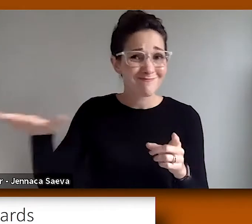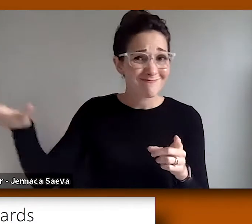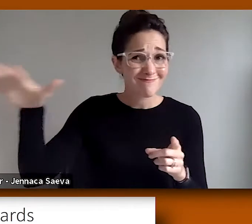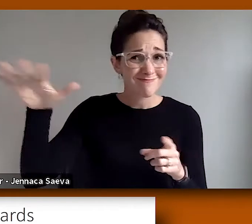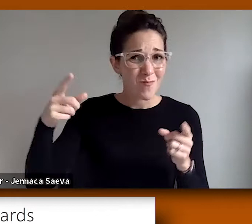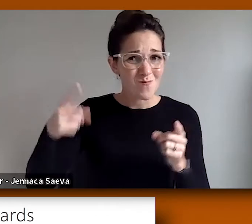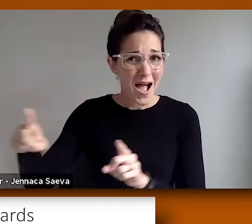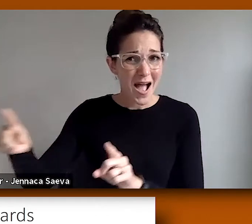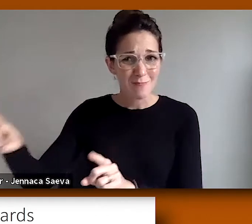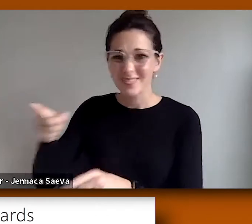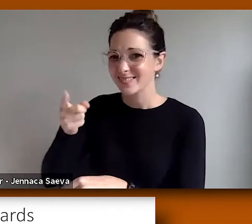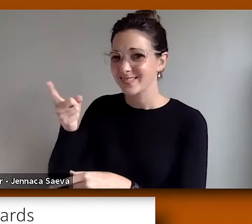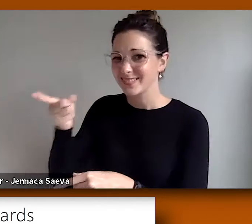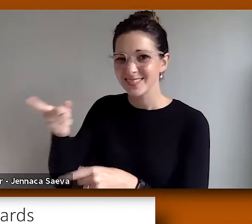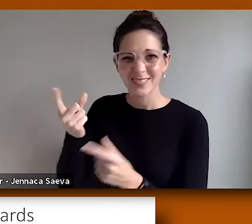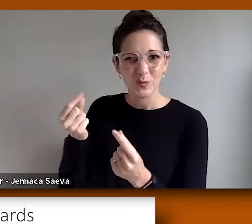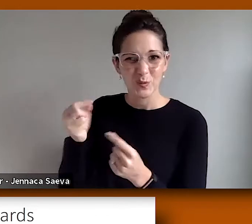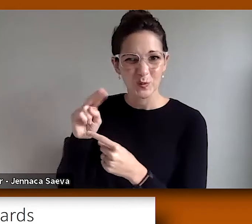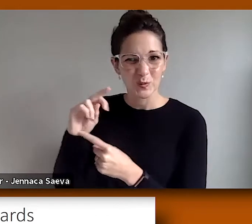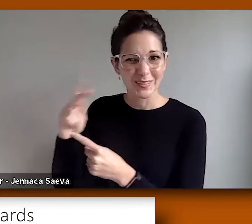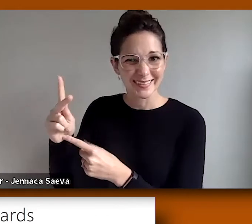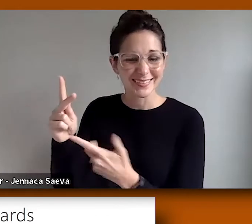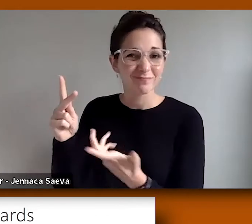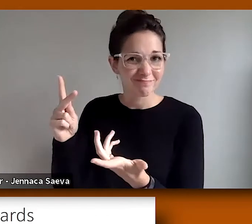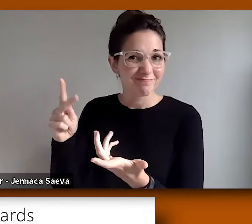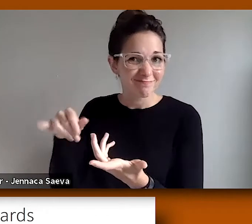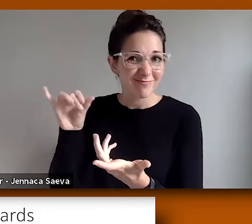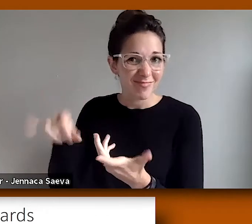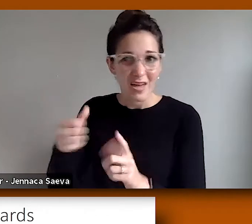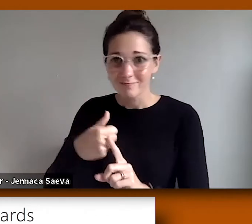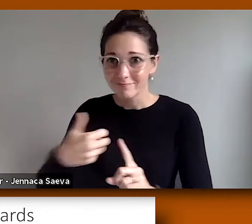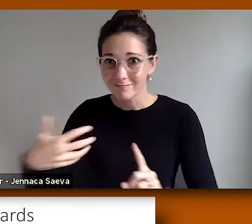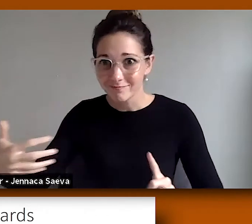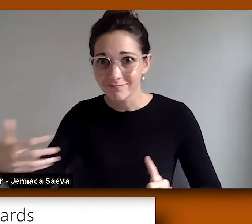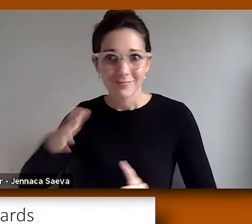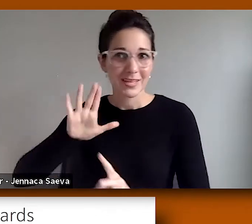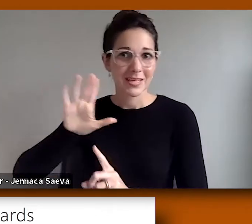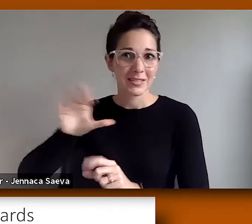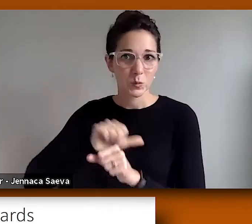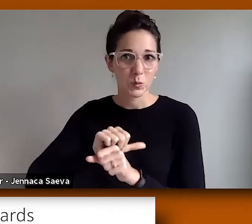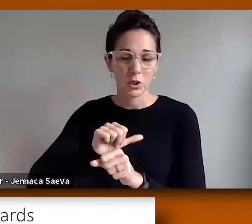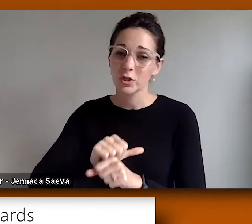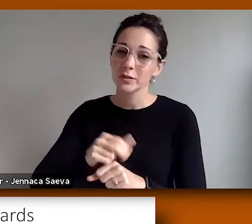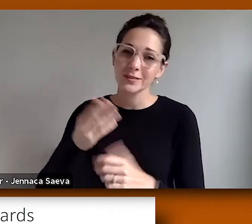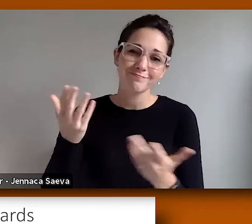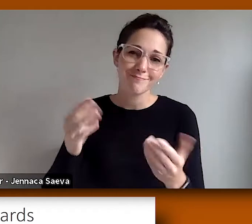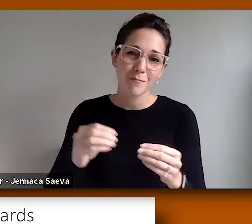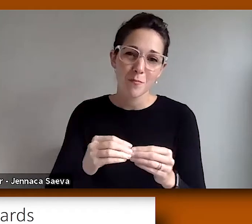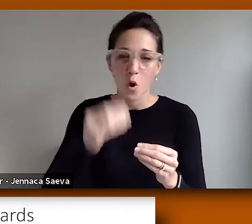what all happens and just to realize that it takes time to put this all together.